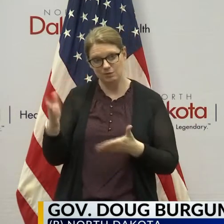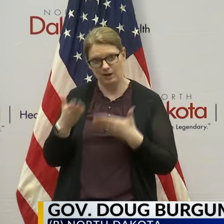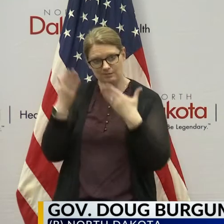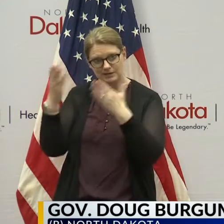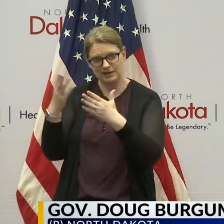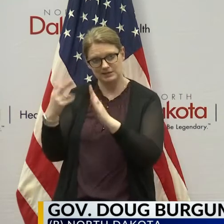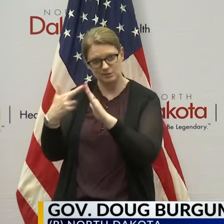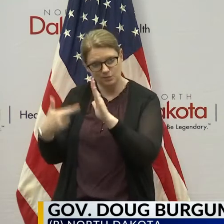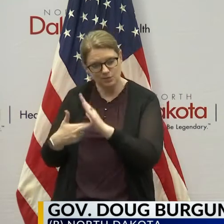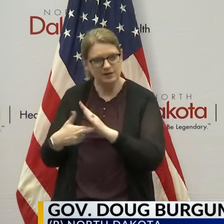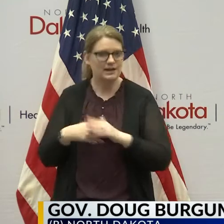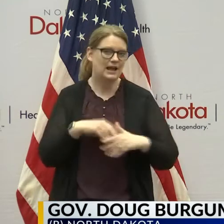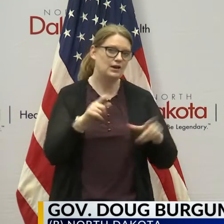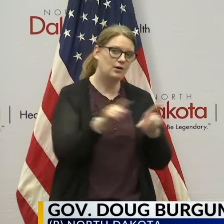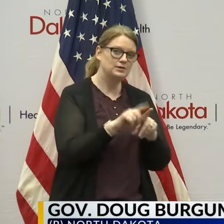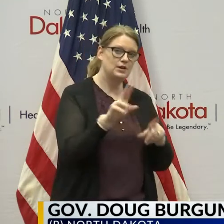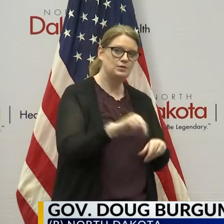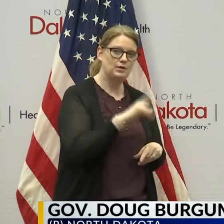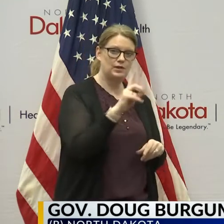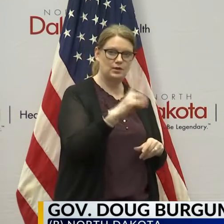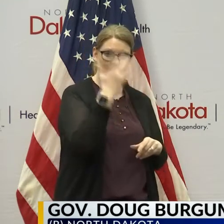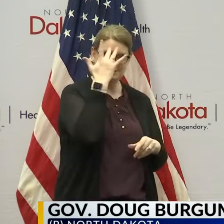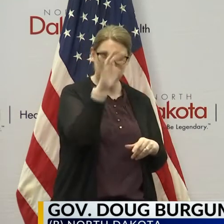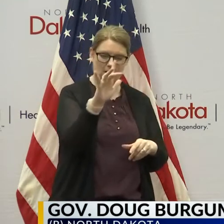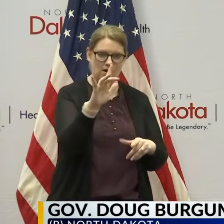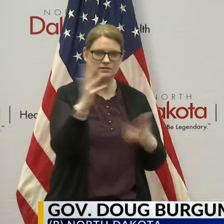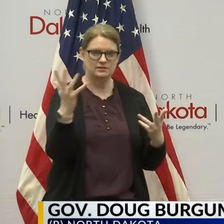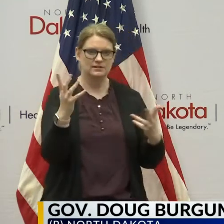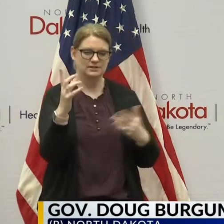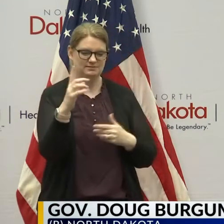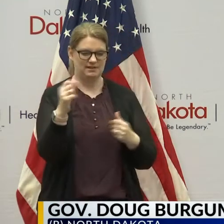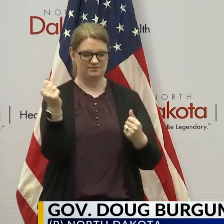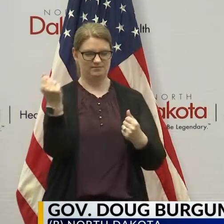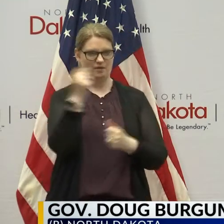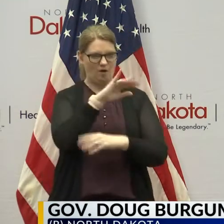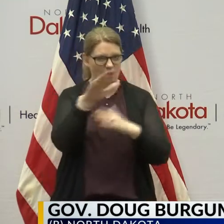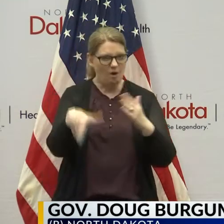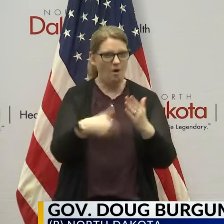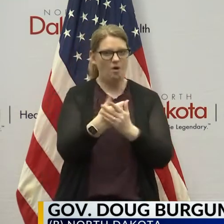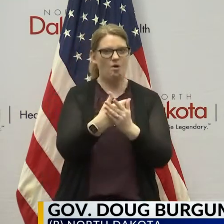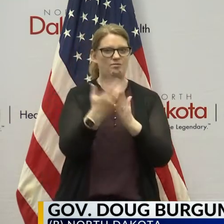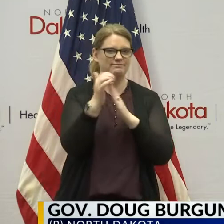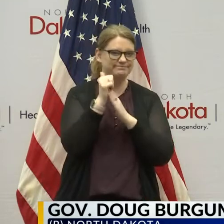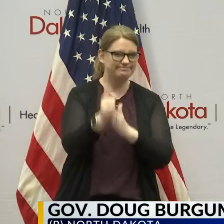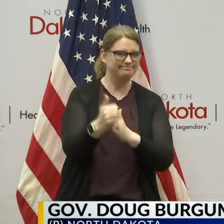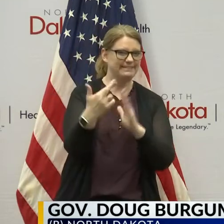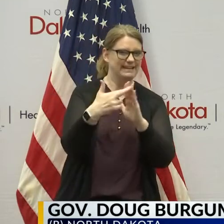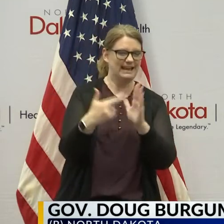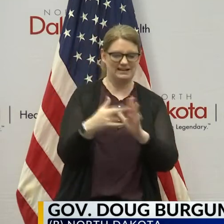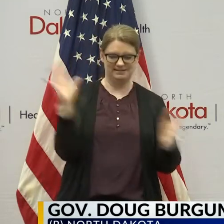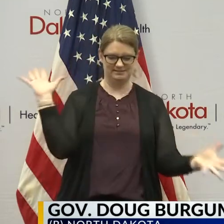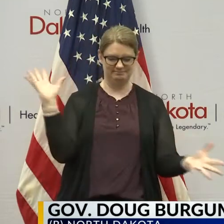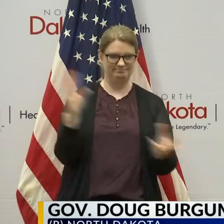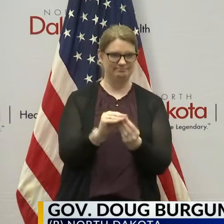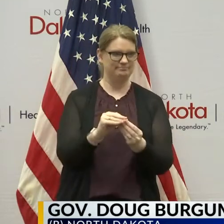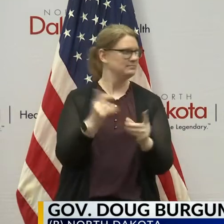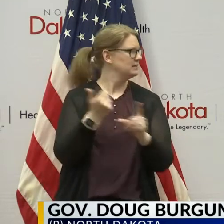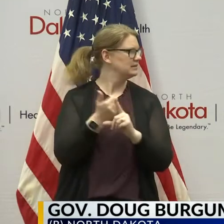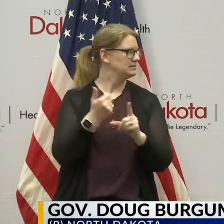IT IS HAPPENING HERE. WE HAVE THE FEDERAL GUIDANCE ON 30 DAYS TO SLOW THE SPREAD TO THE CDC GUIDELINES AND WHAT WE